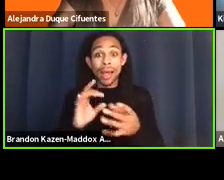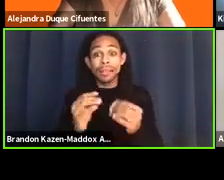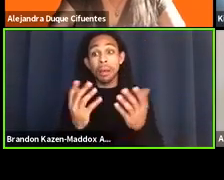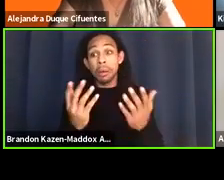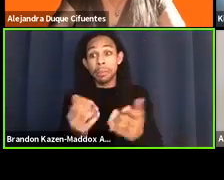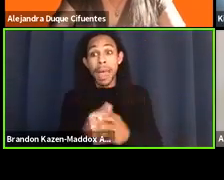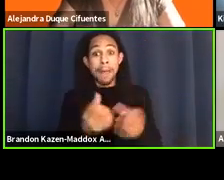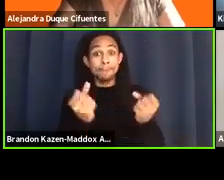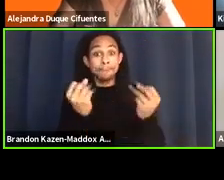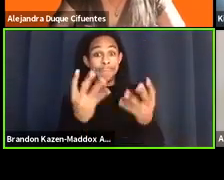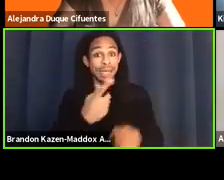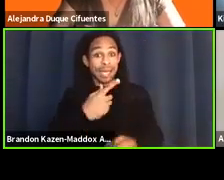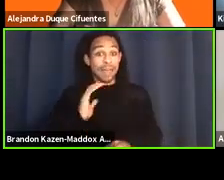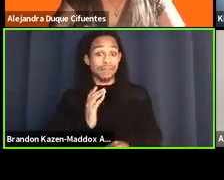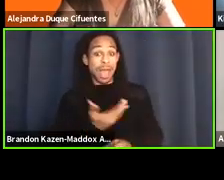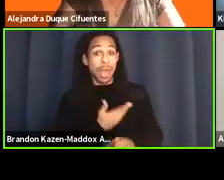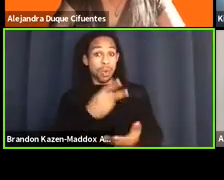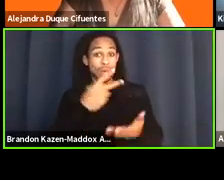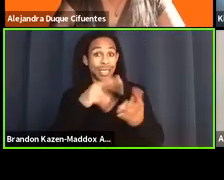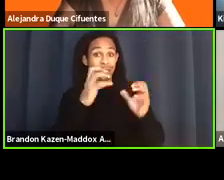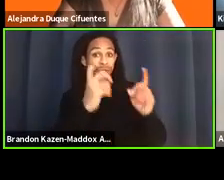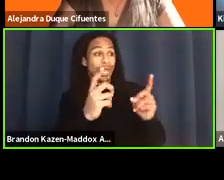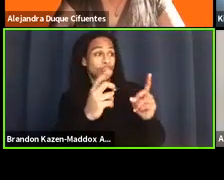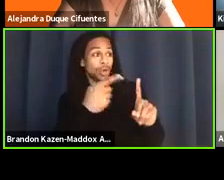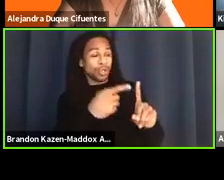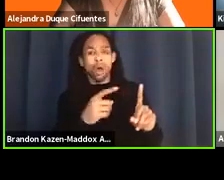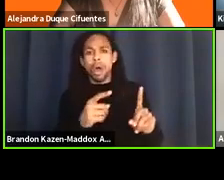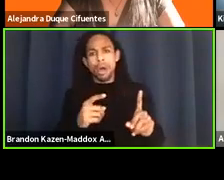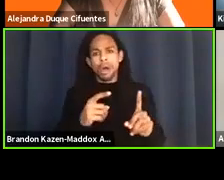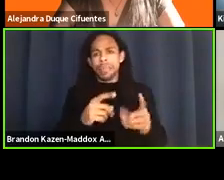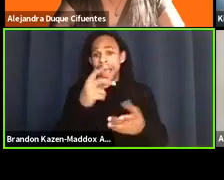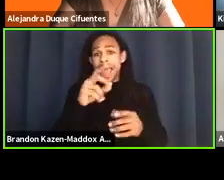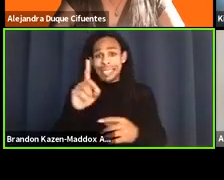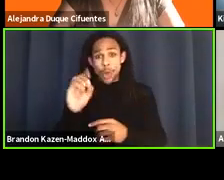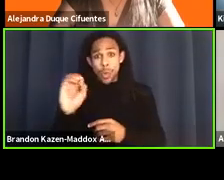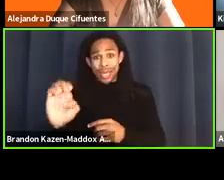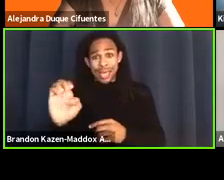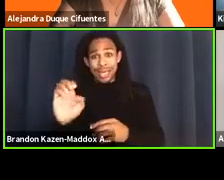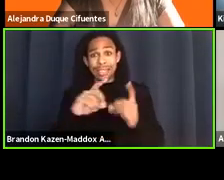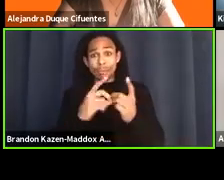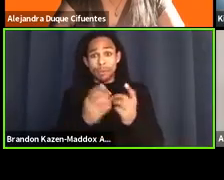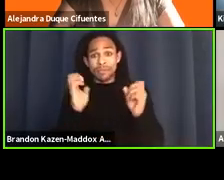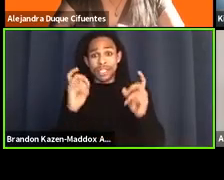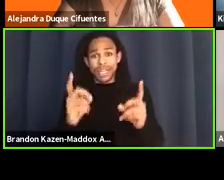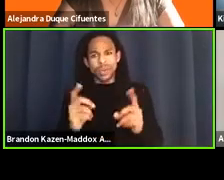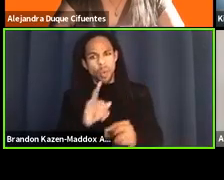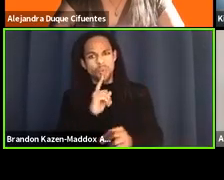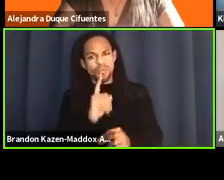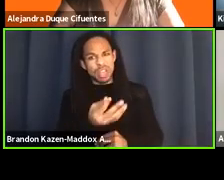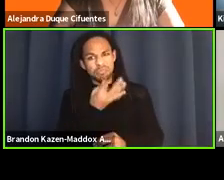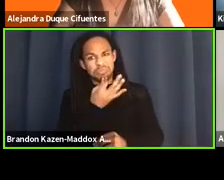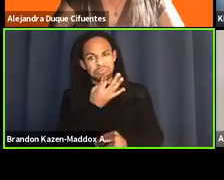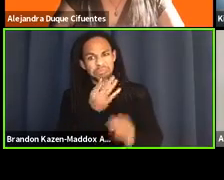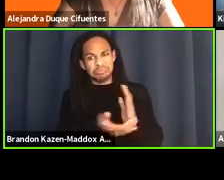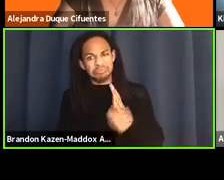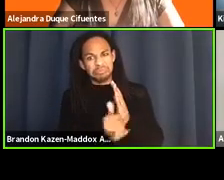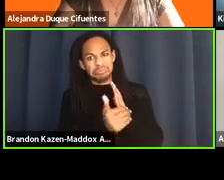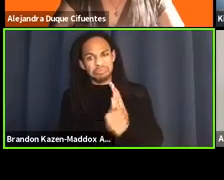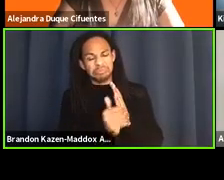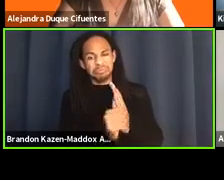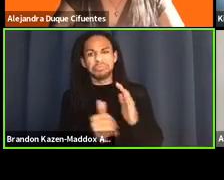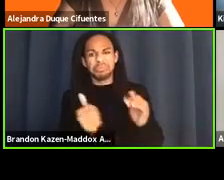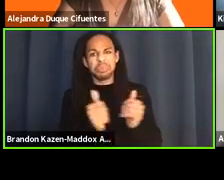keep about how we engage in arts education in the future. What challenges are you noticing